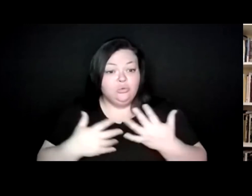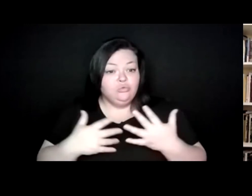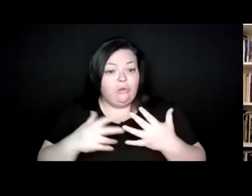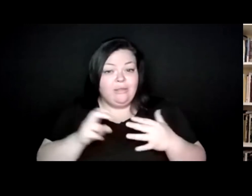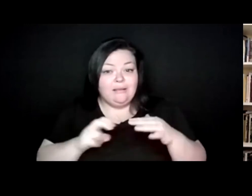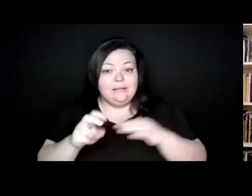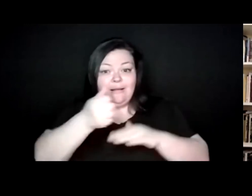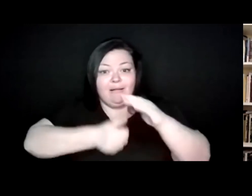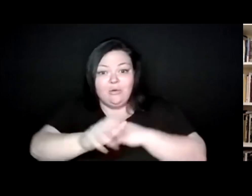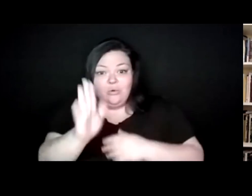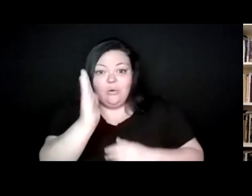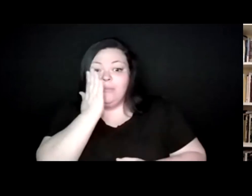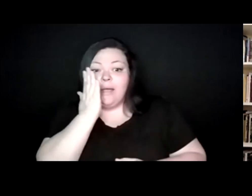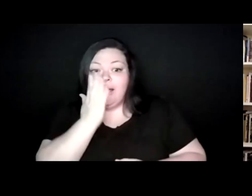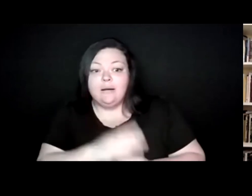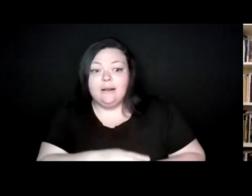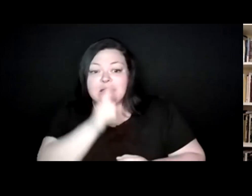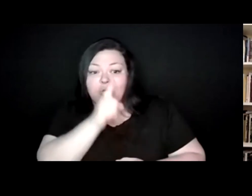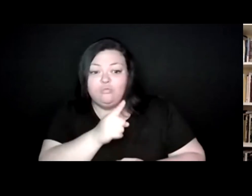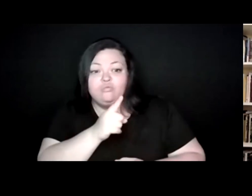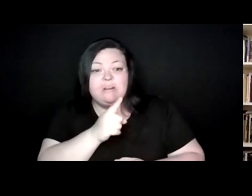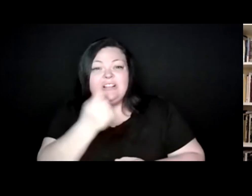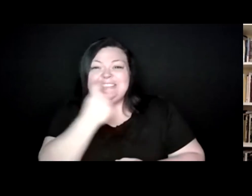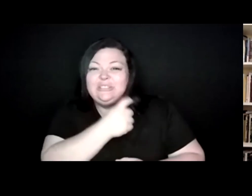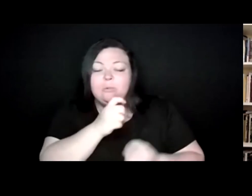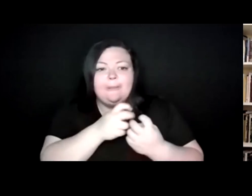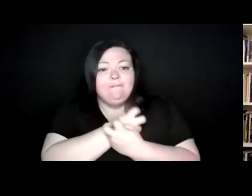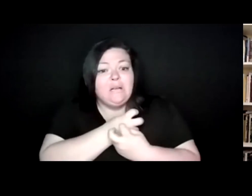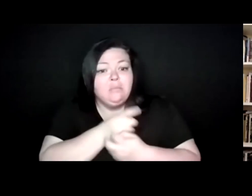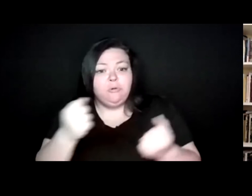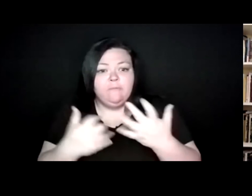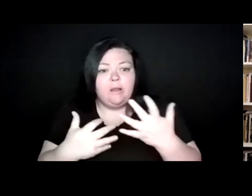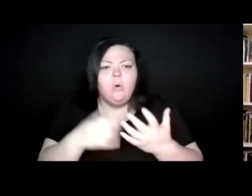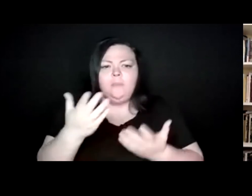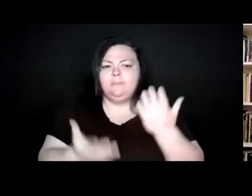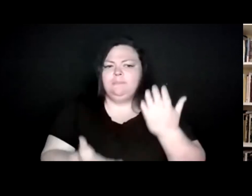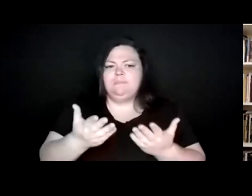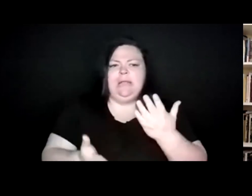Is it the real tooth and venom you fear,/ or this programmed body double here?/